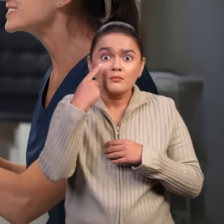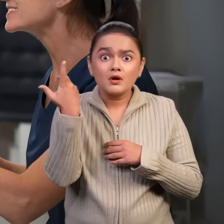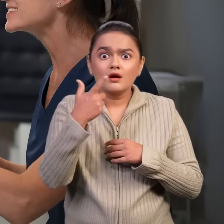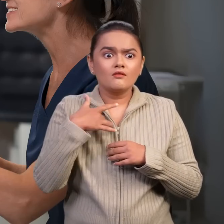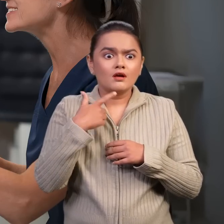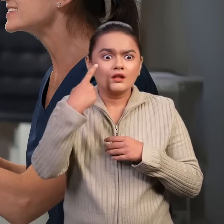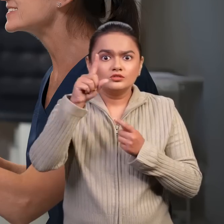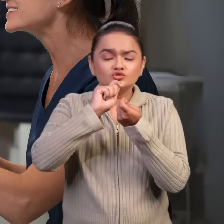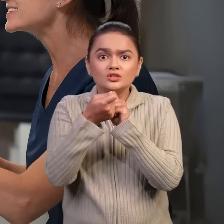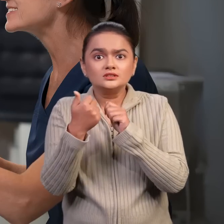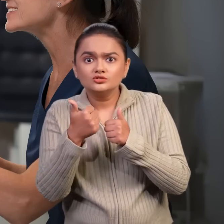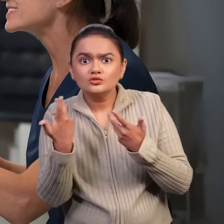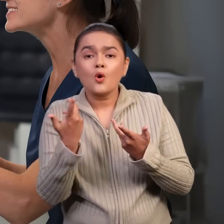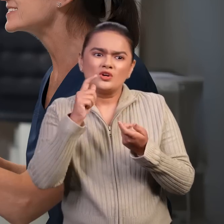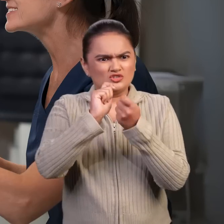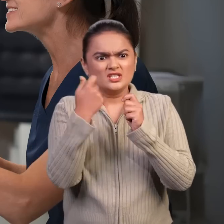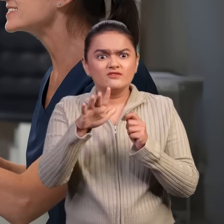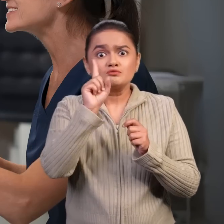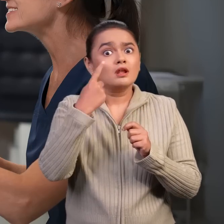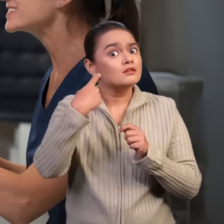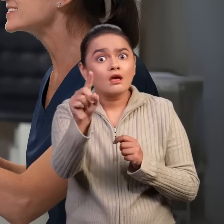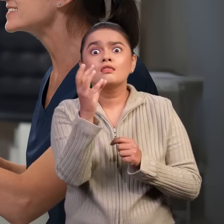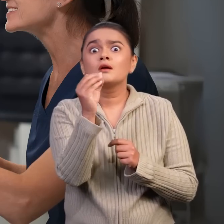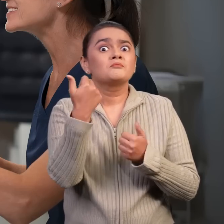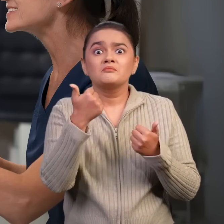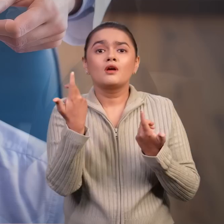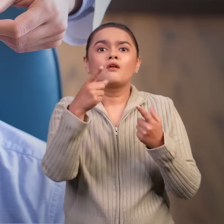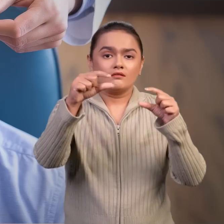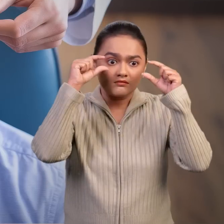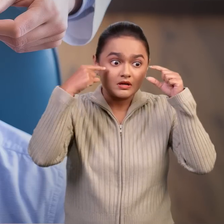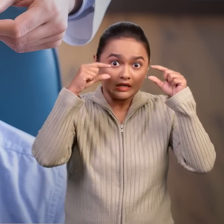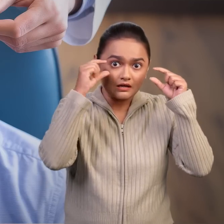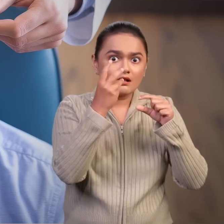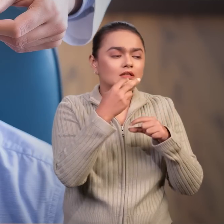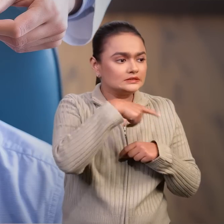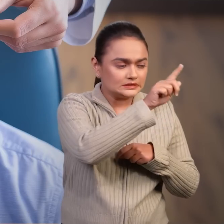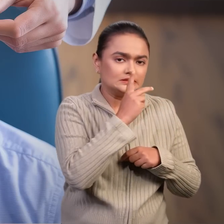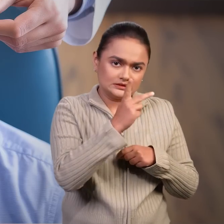that has again been uncorrected or not been corrected correctly. And you need to check your glasses.